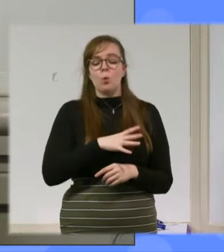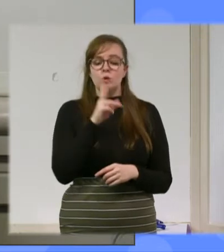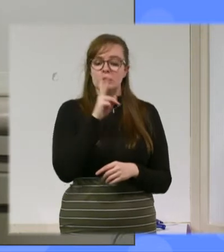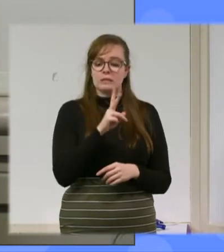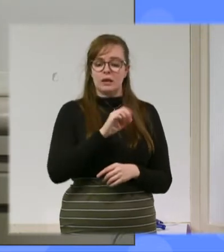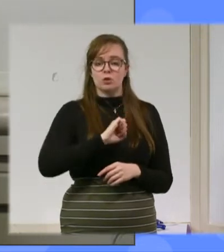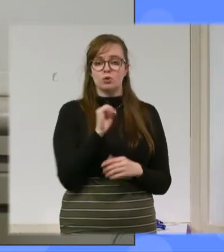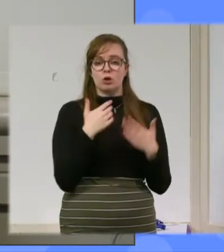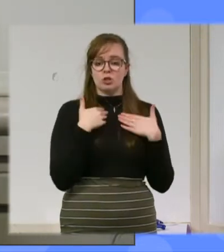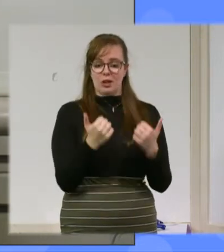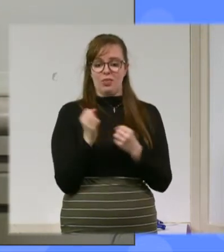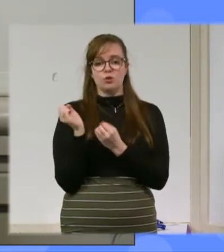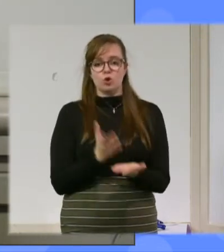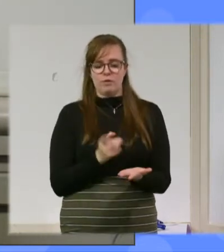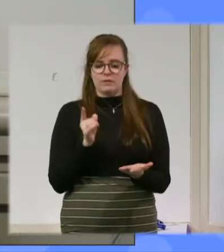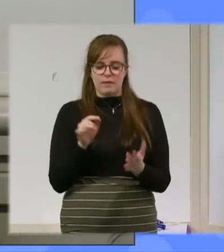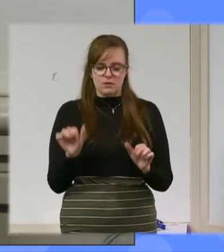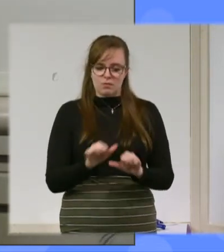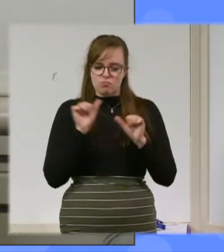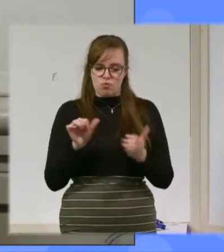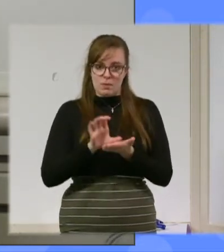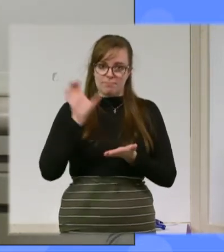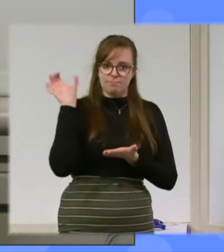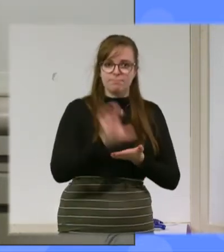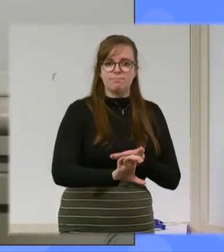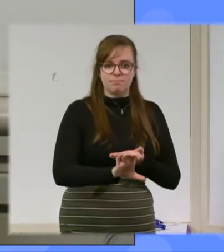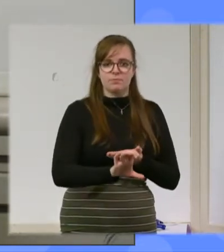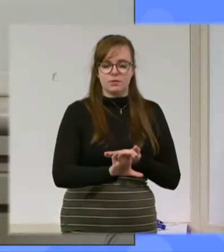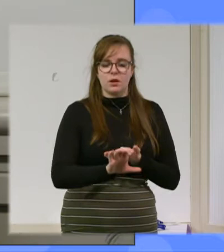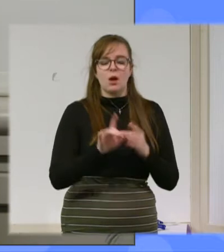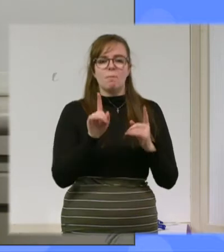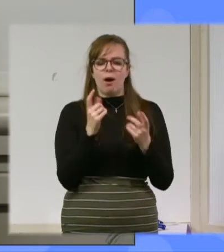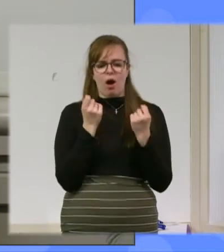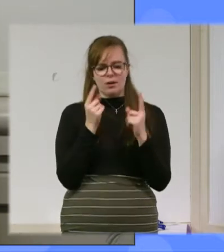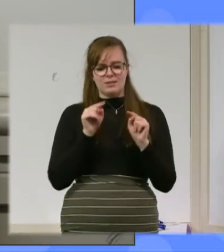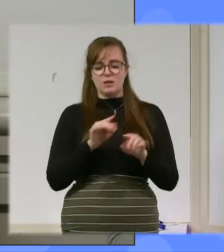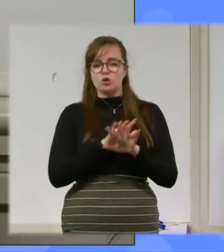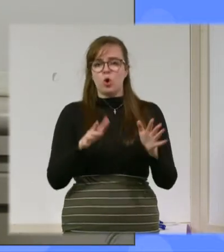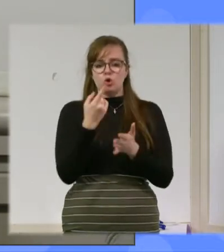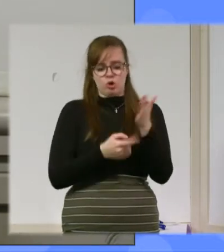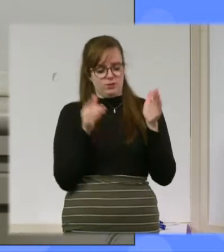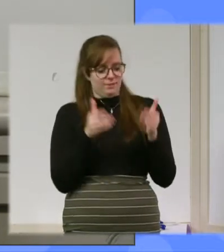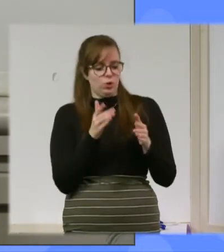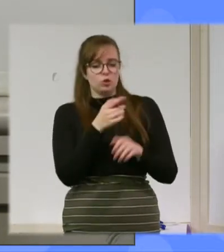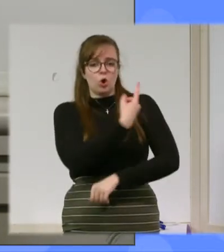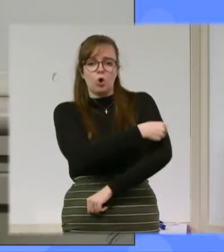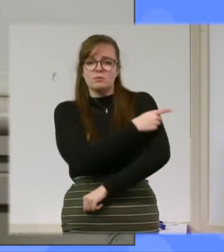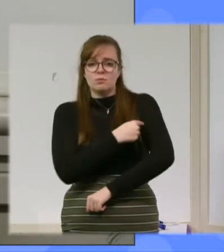Health which is properly invested in but an understanding that it's not just about hospitals it's about how we can improve